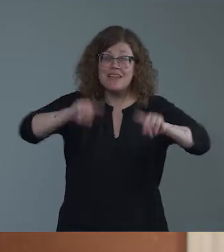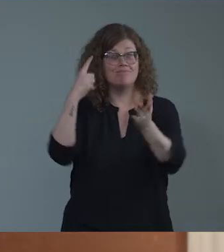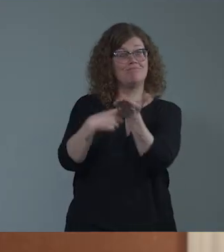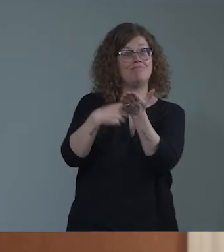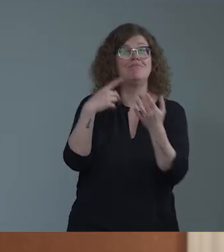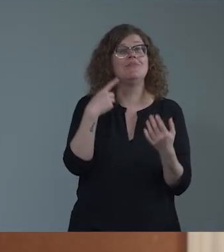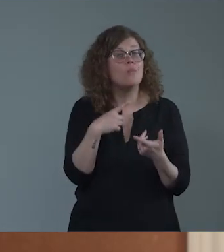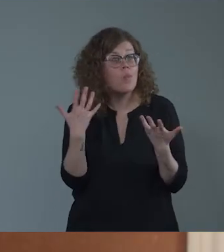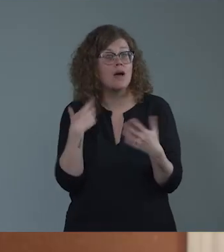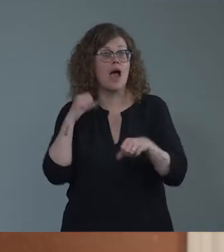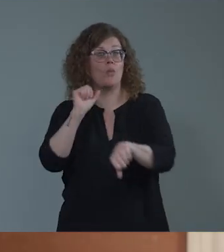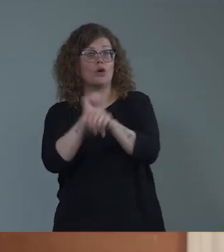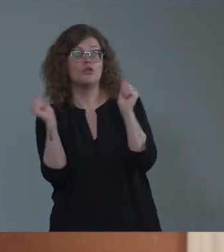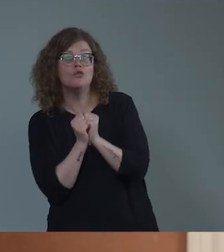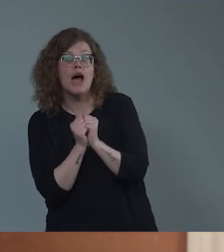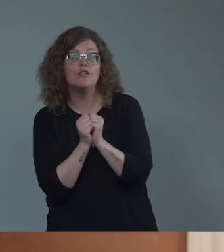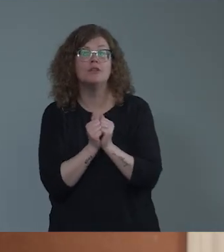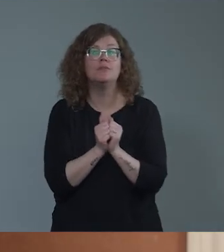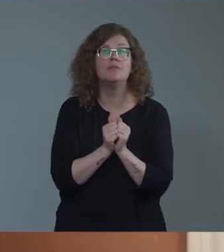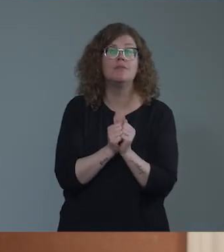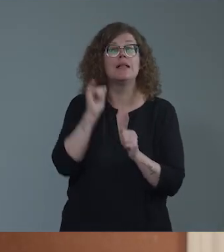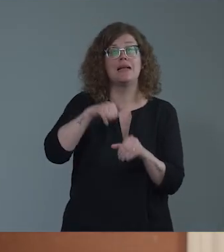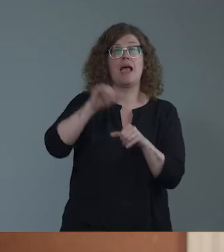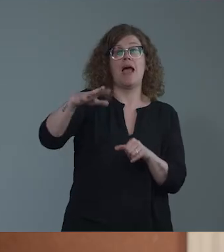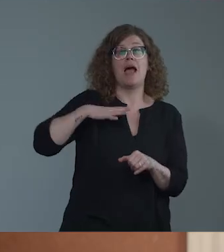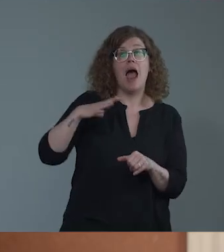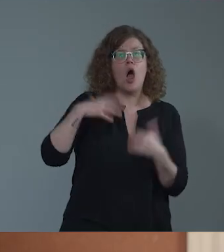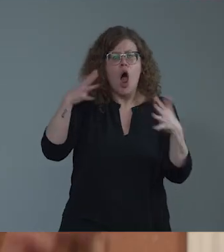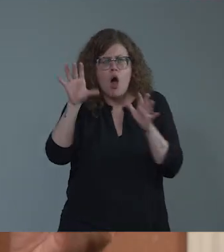And what happens a lot now is directories or sometimes rosters.